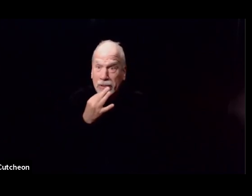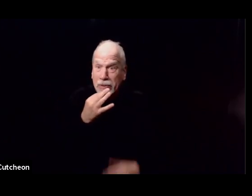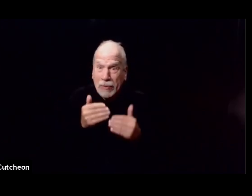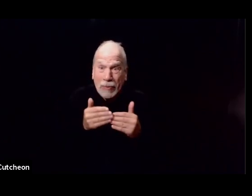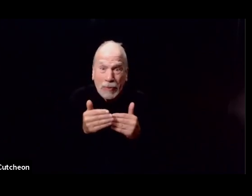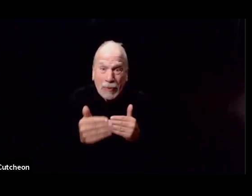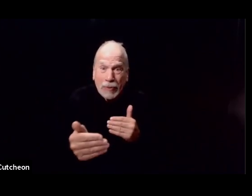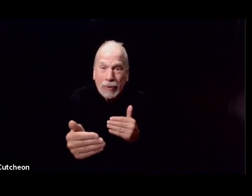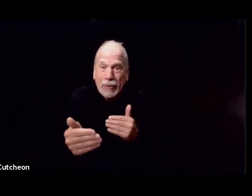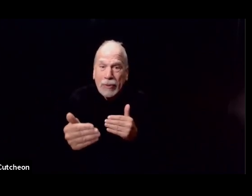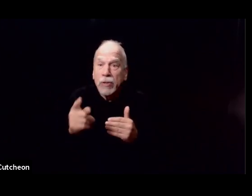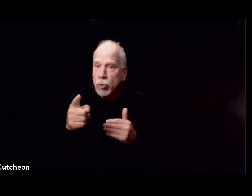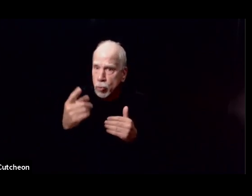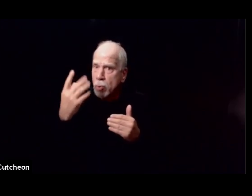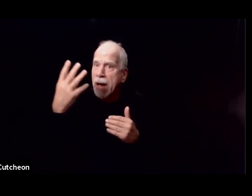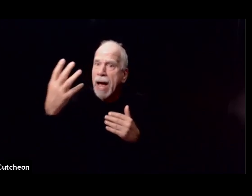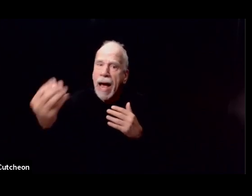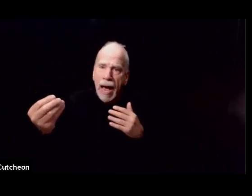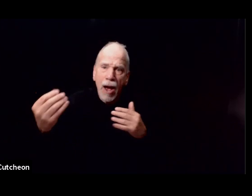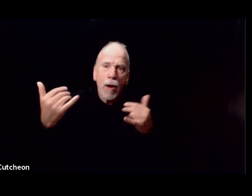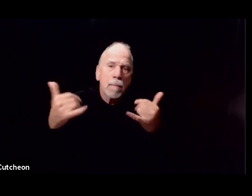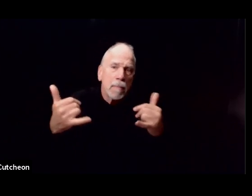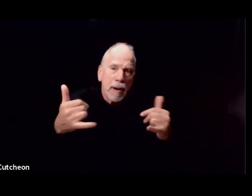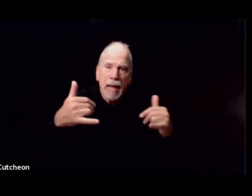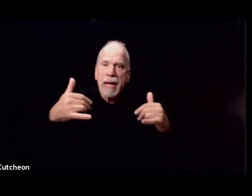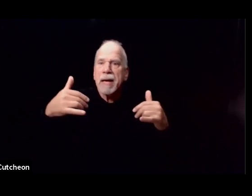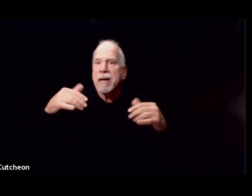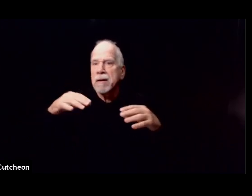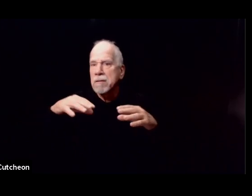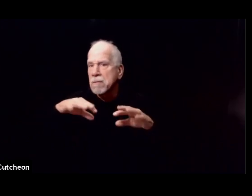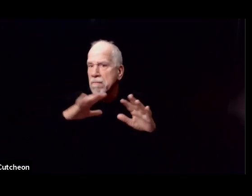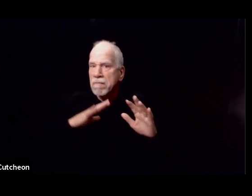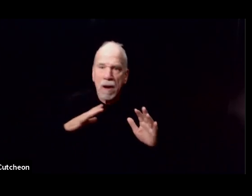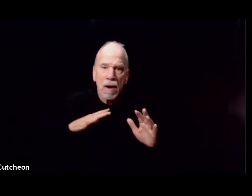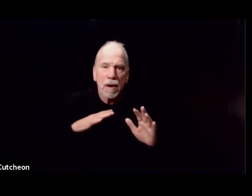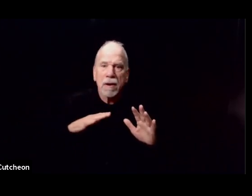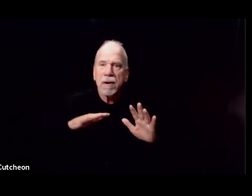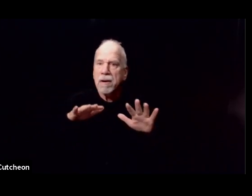friends but we really want to reinforce the important message for all of us to stay vigilant